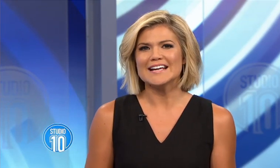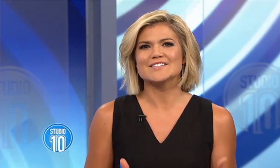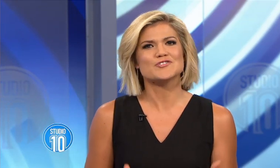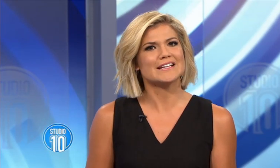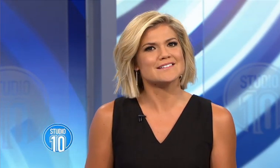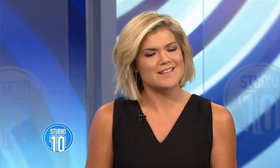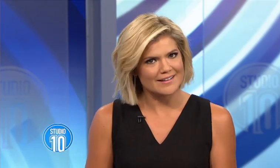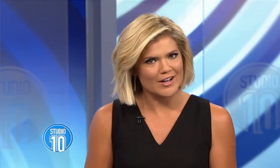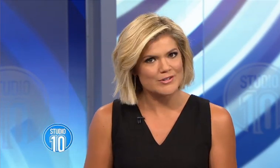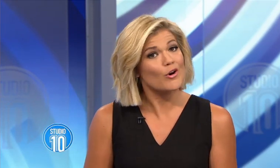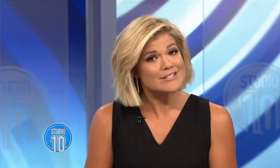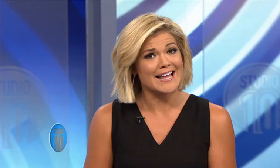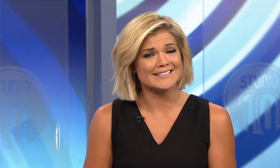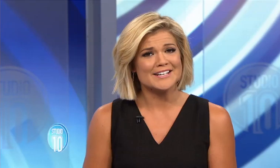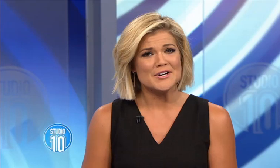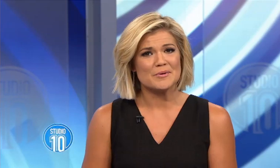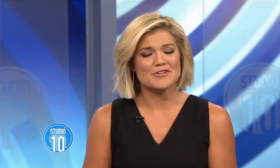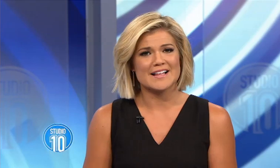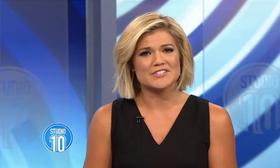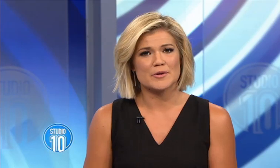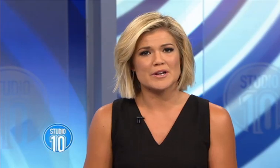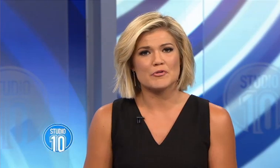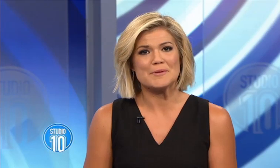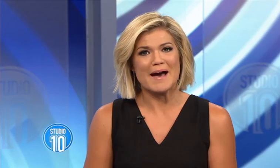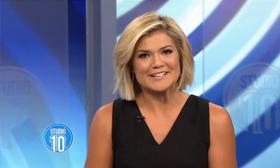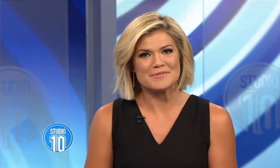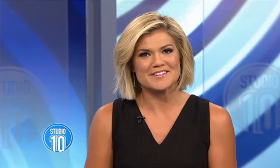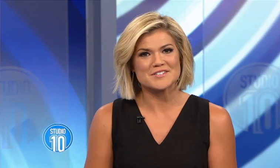is Australian Sign Language or Auslan. With Auslan interpreter Maree Madden